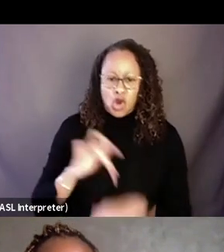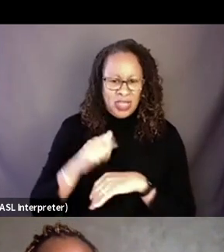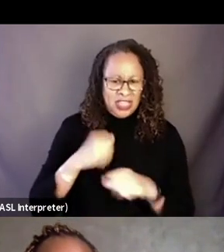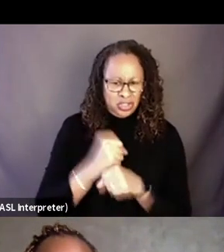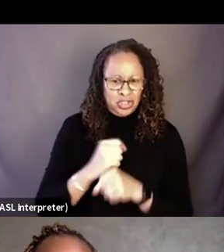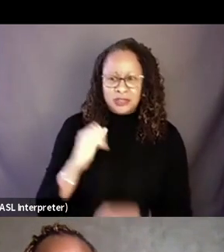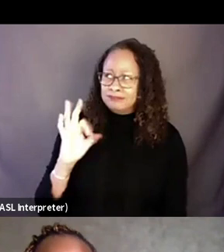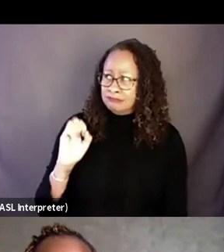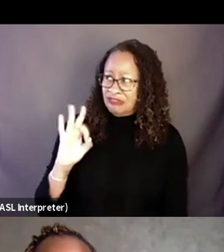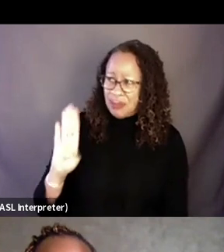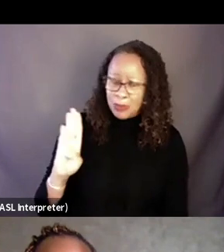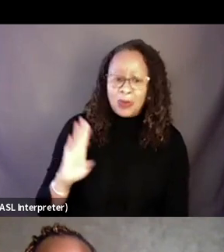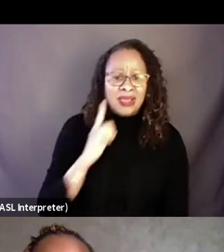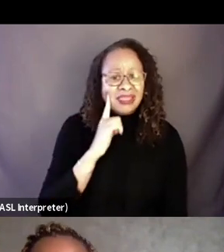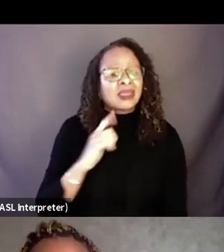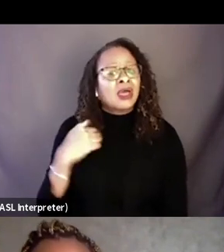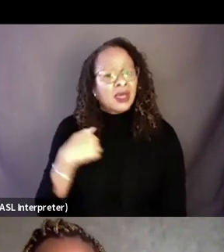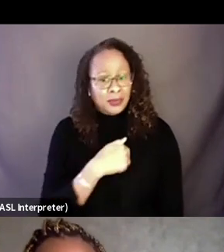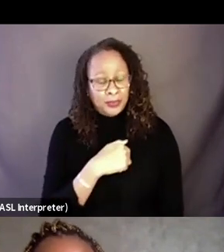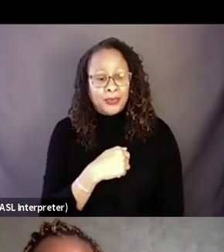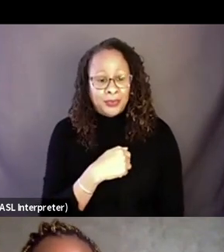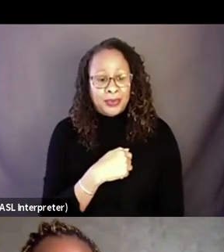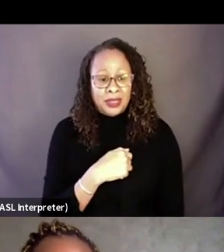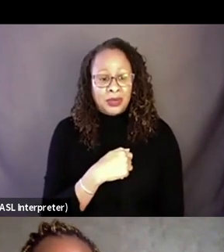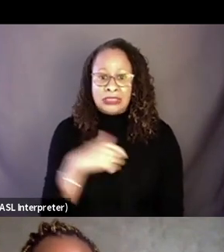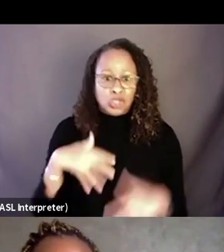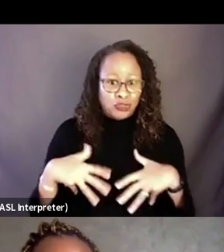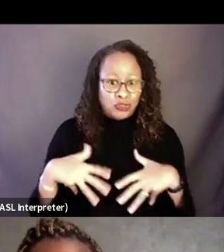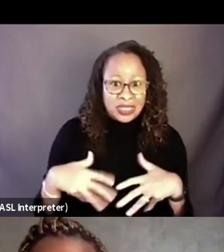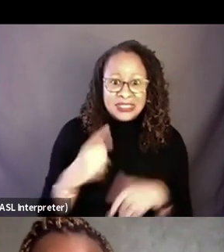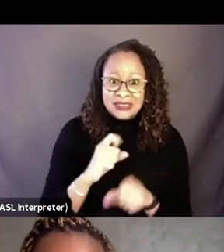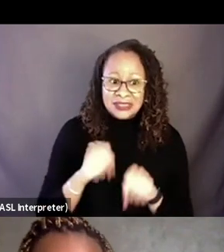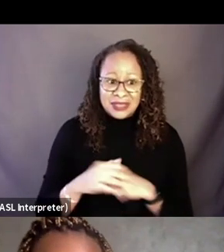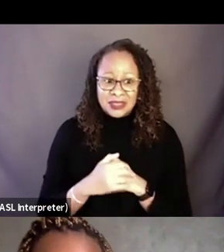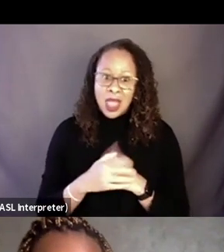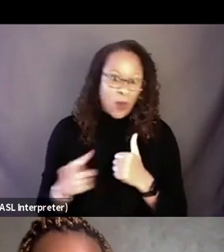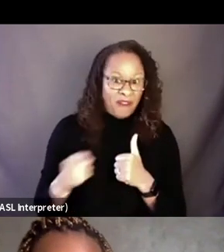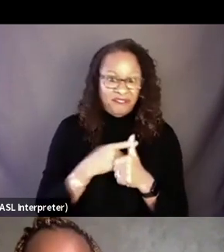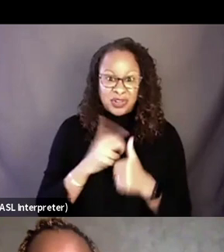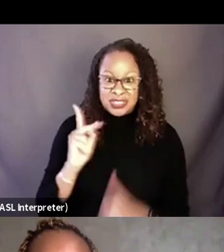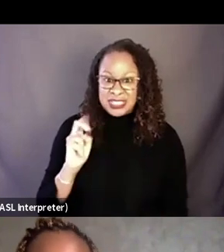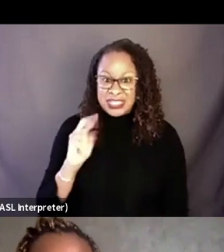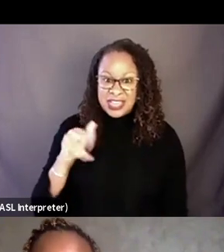and I think we were nervous when, first of all we were the first Kenyan documentary to actually be at Sundance.